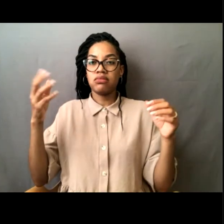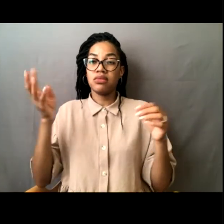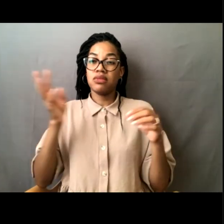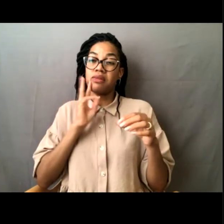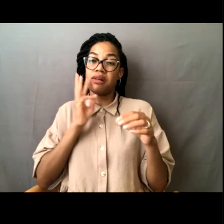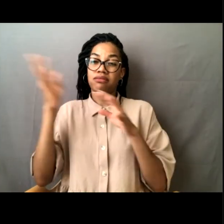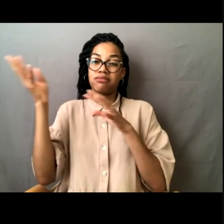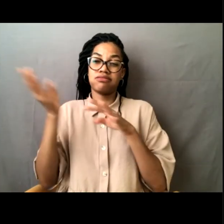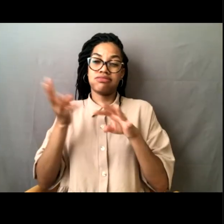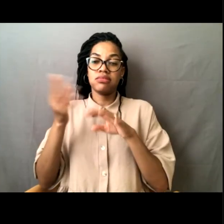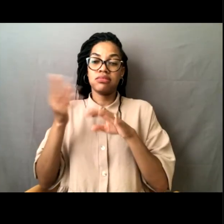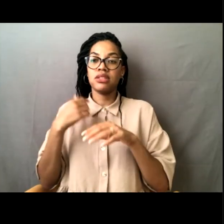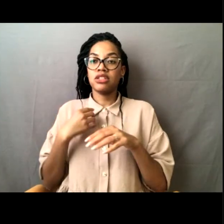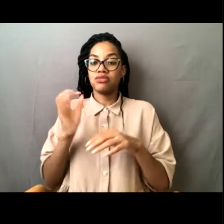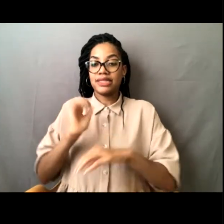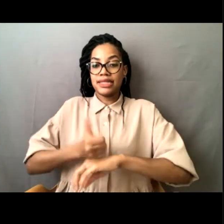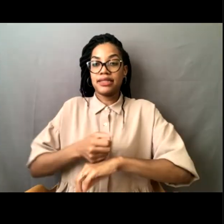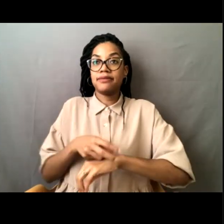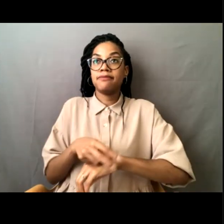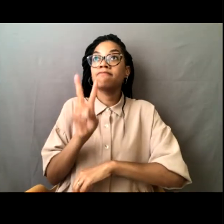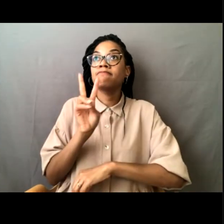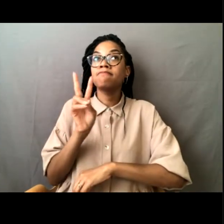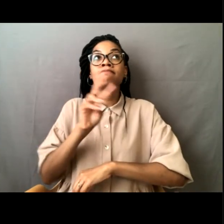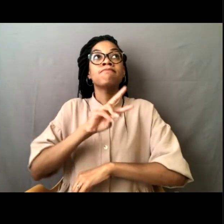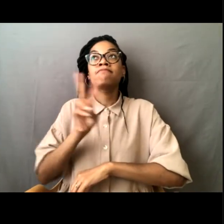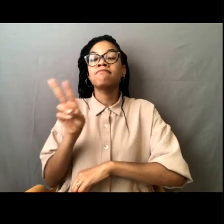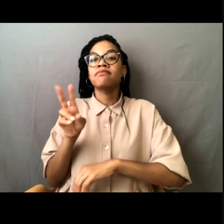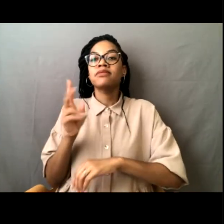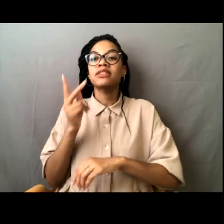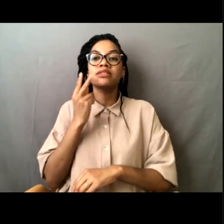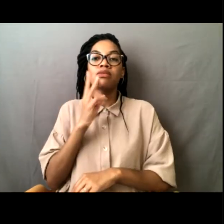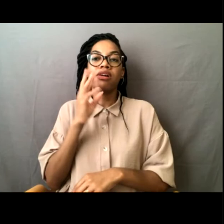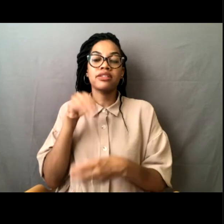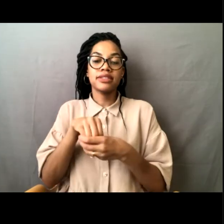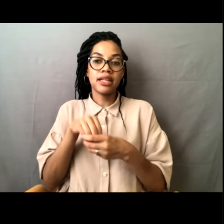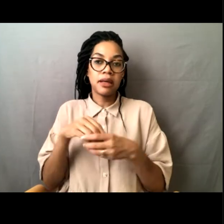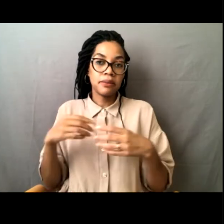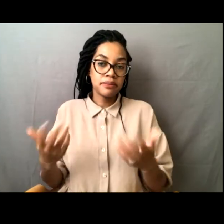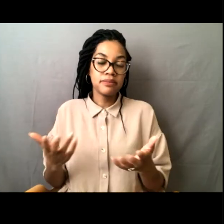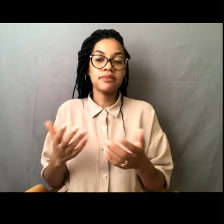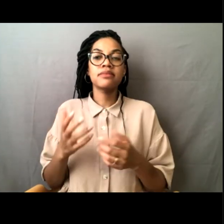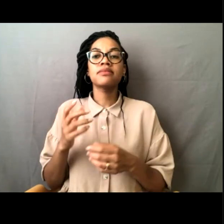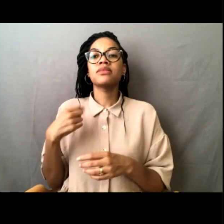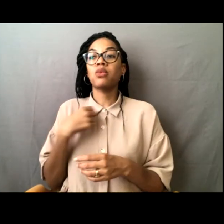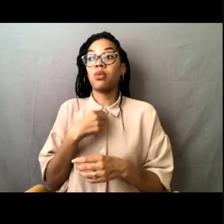So when we started talking to this company, we were thinking about adaptations that we could make to the ROV